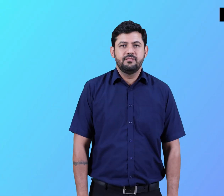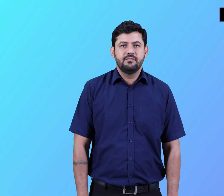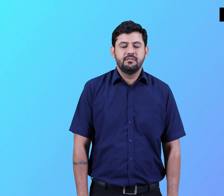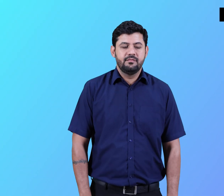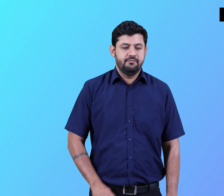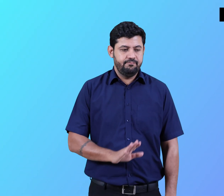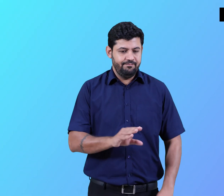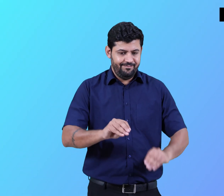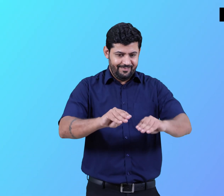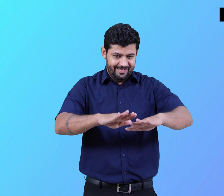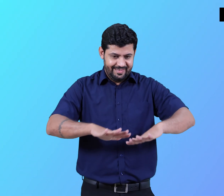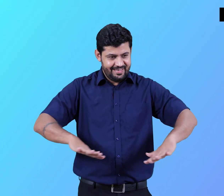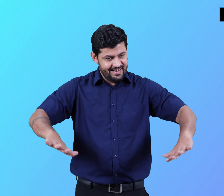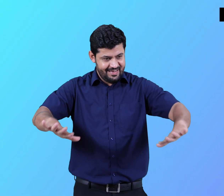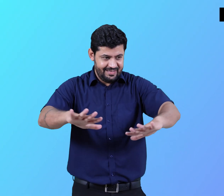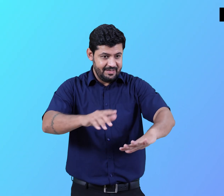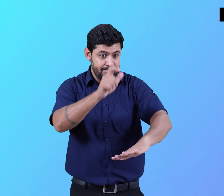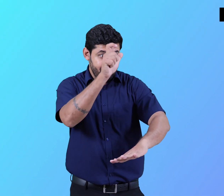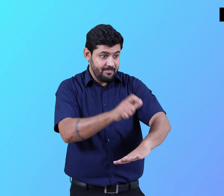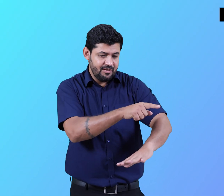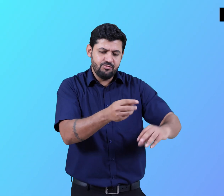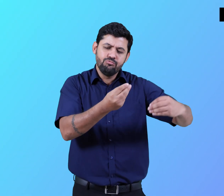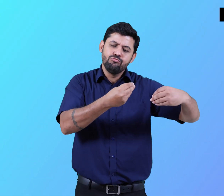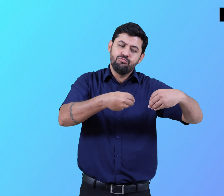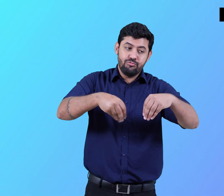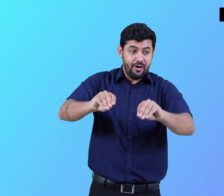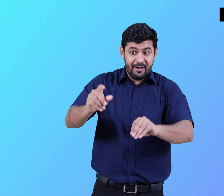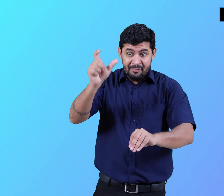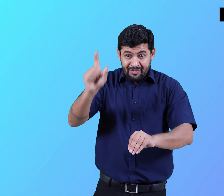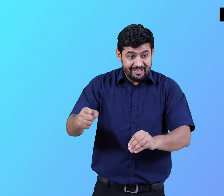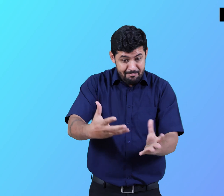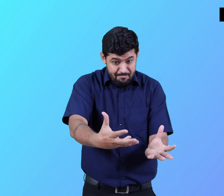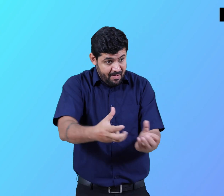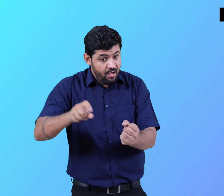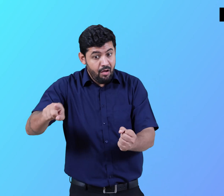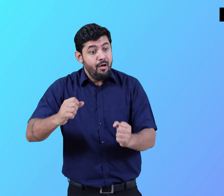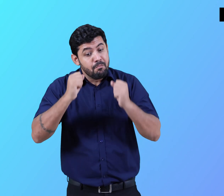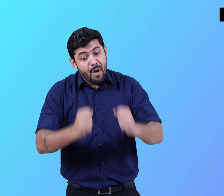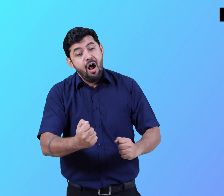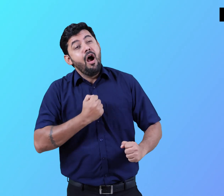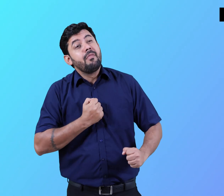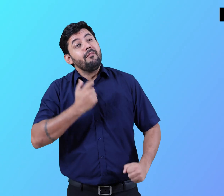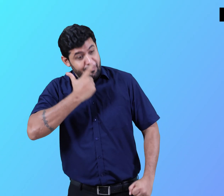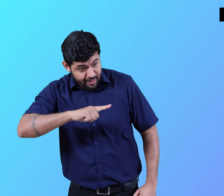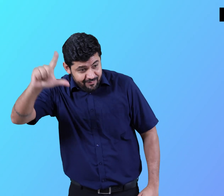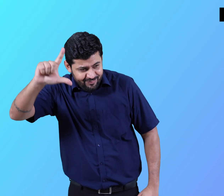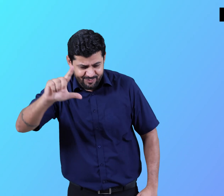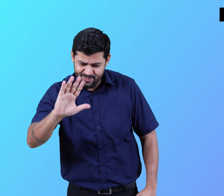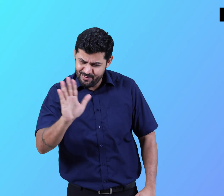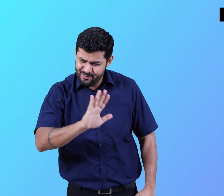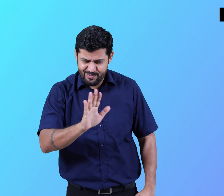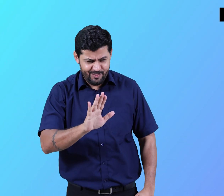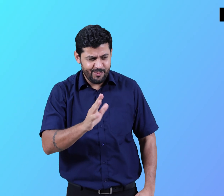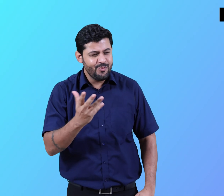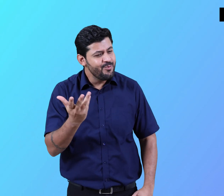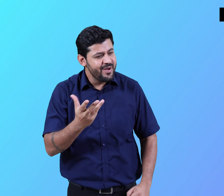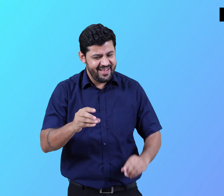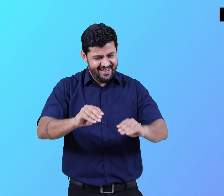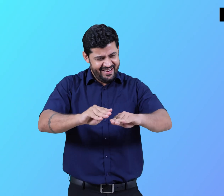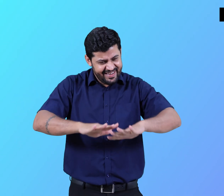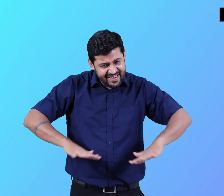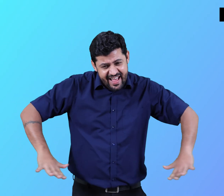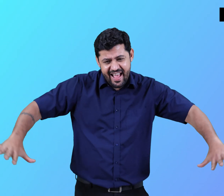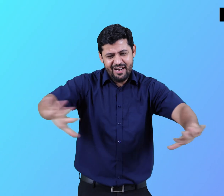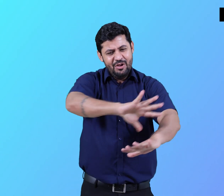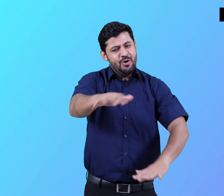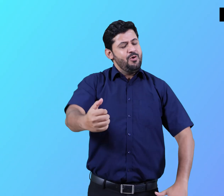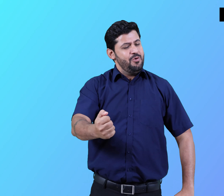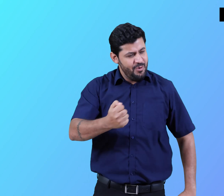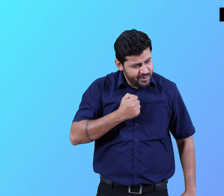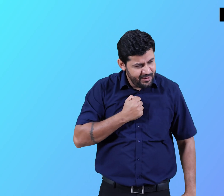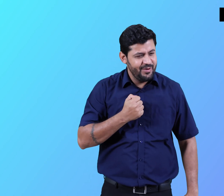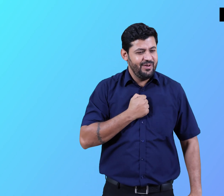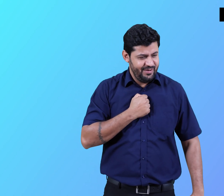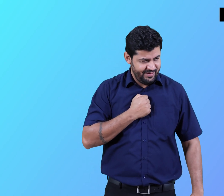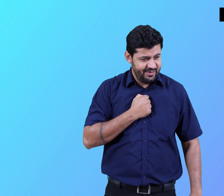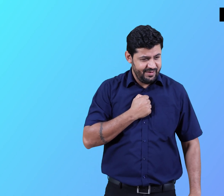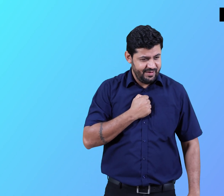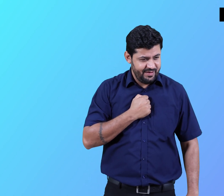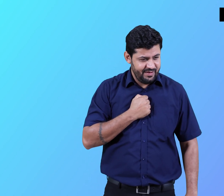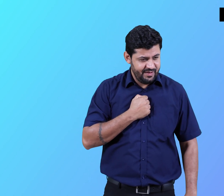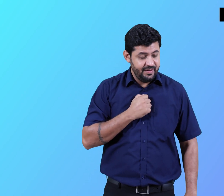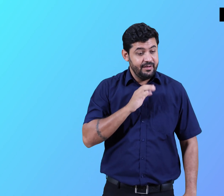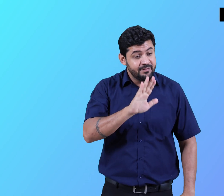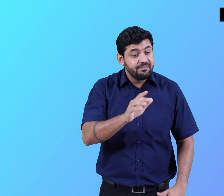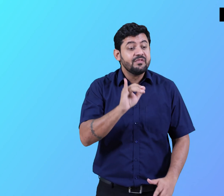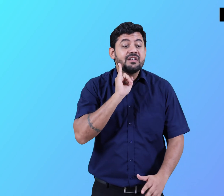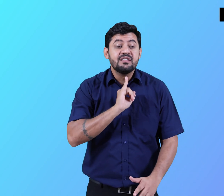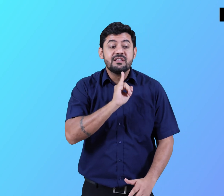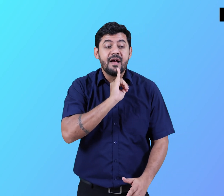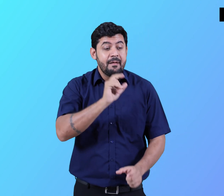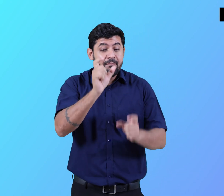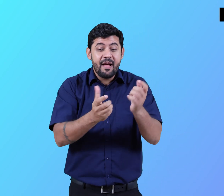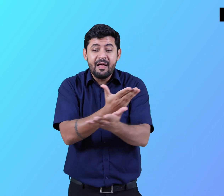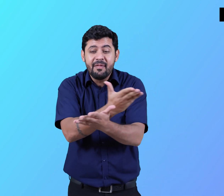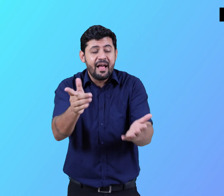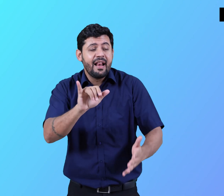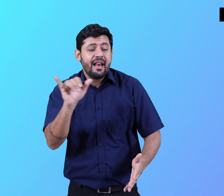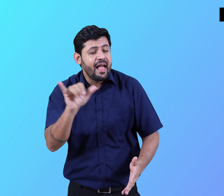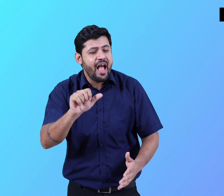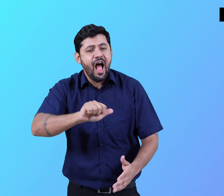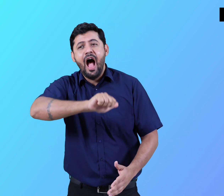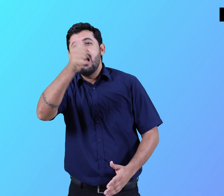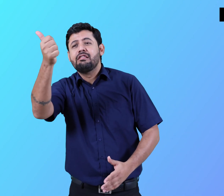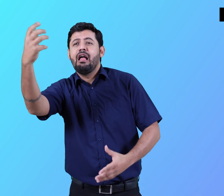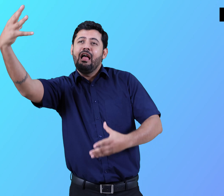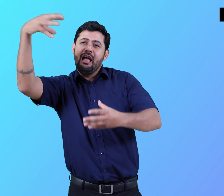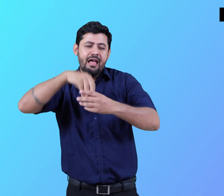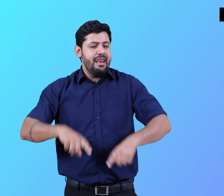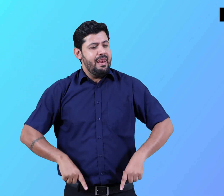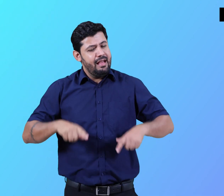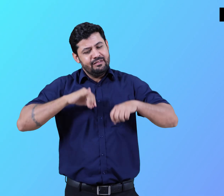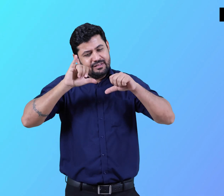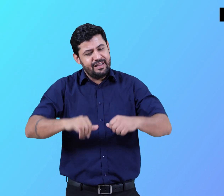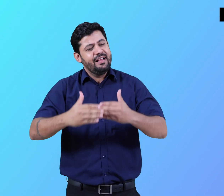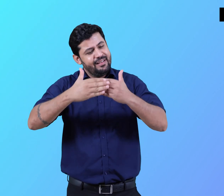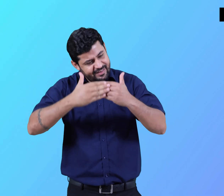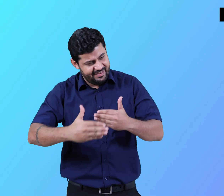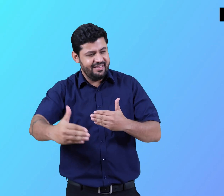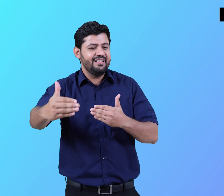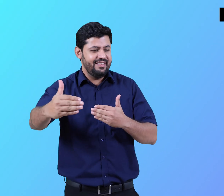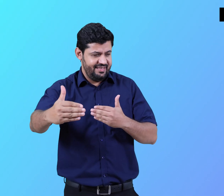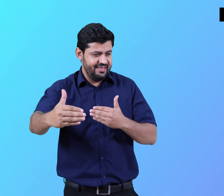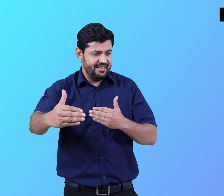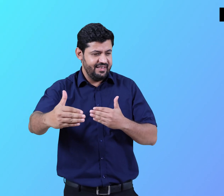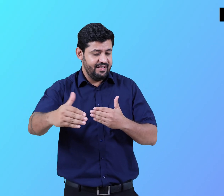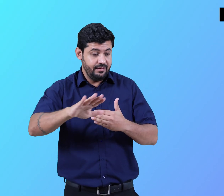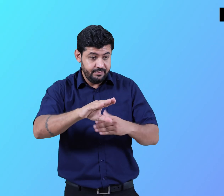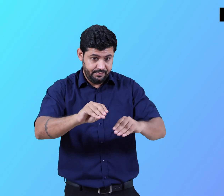“The land really belongs to me, so you cannot sell it permanently. You are only immigrants living on my land with me.